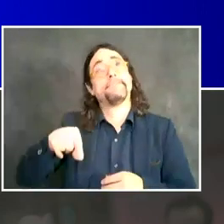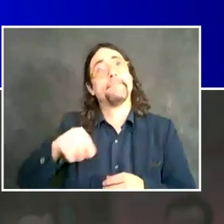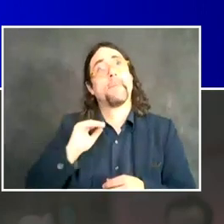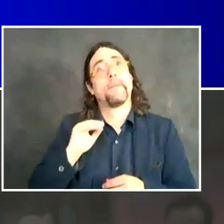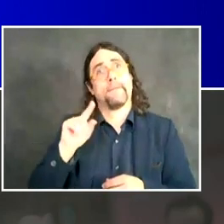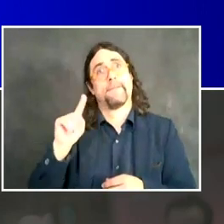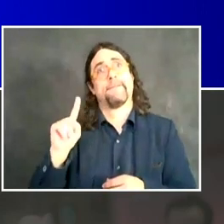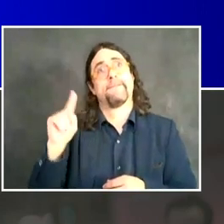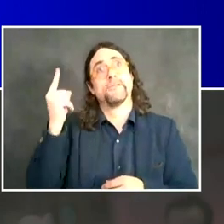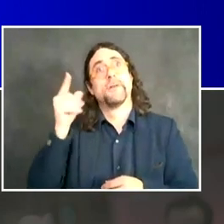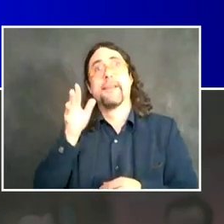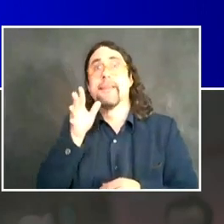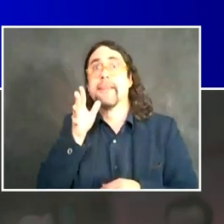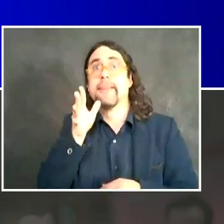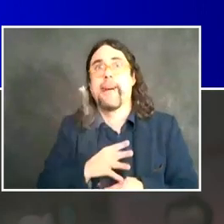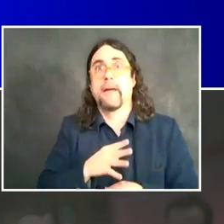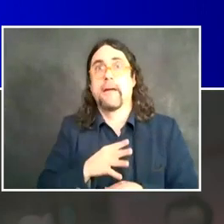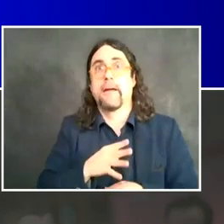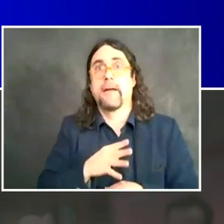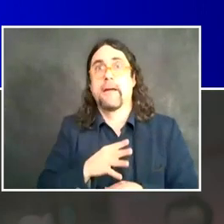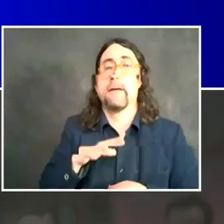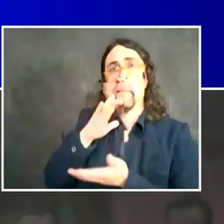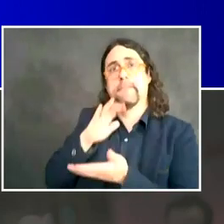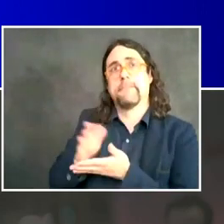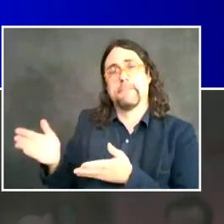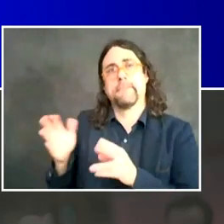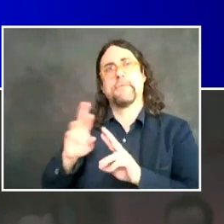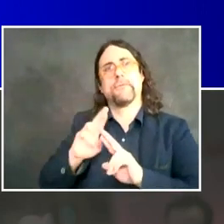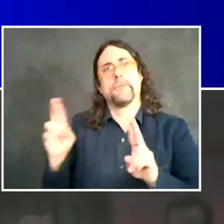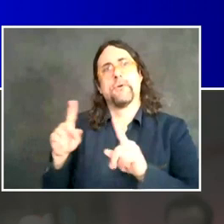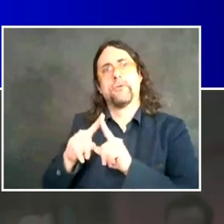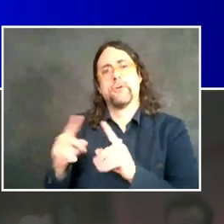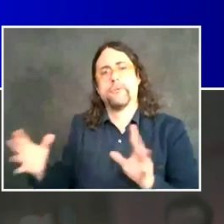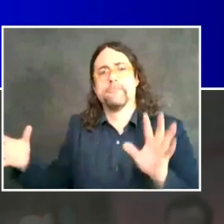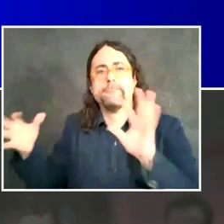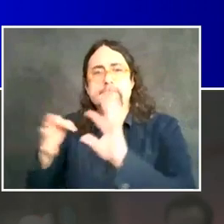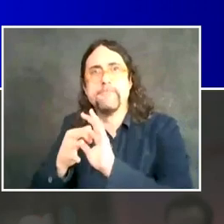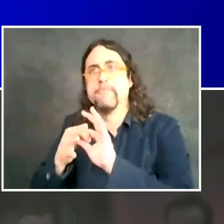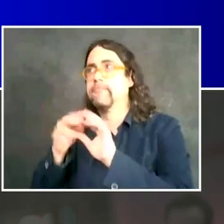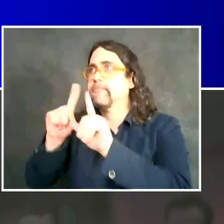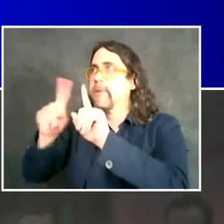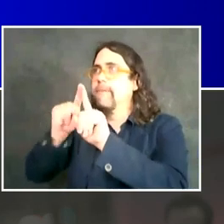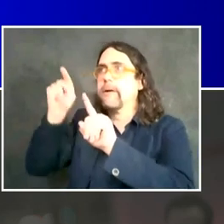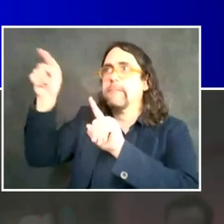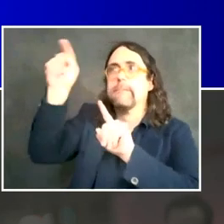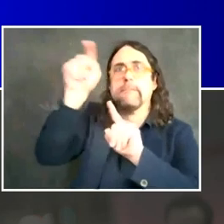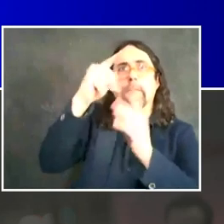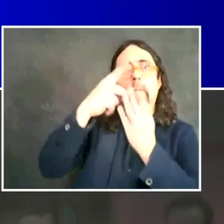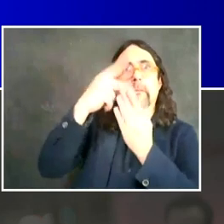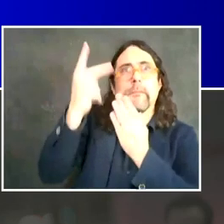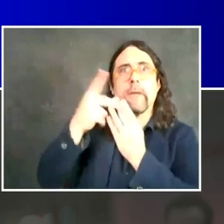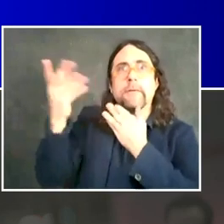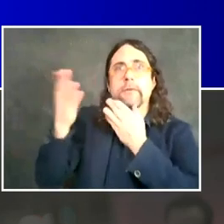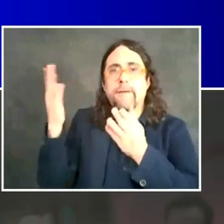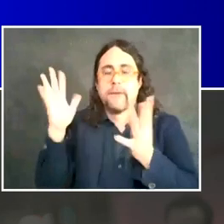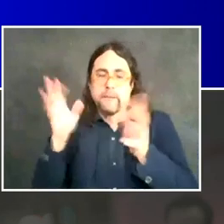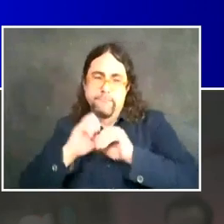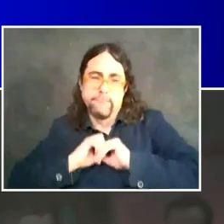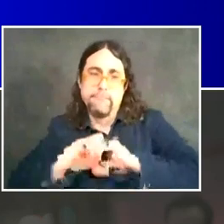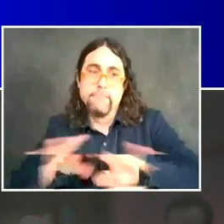LESSONS AND WORKING TO REACH MORE AND MORE NEW YORKERS WHO ARE GOING THROUGH SO MUCH. I WANT TO THANK HER FOR THAT